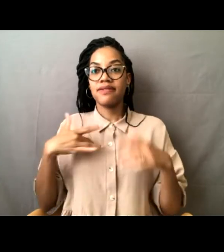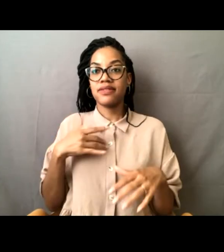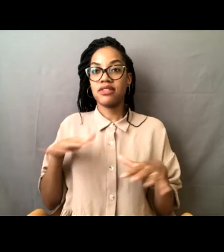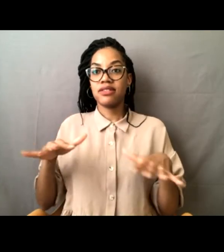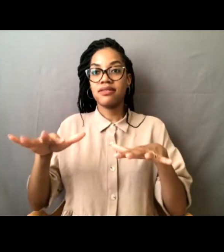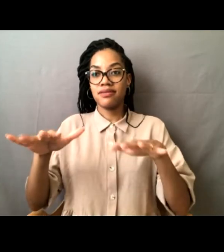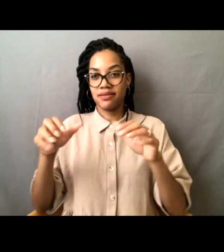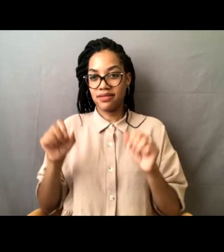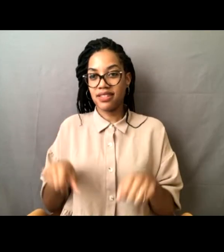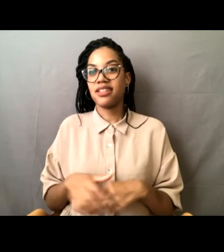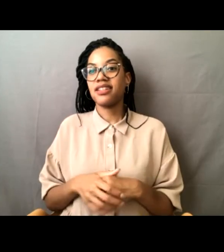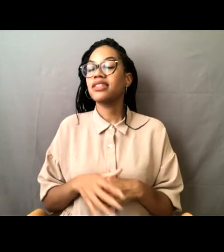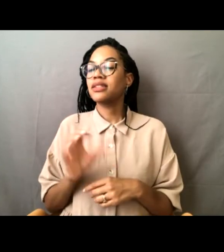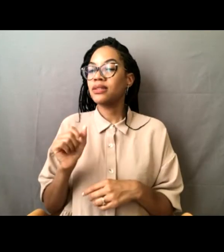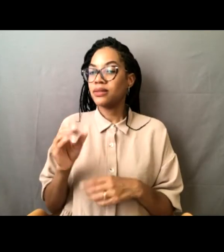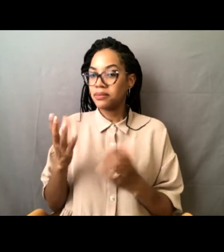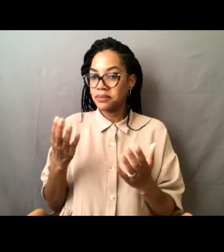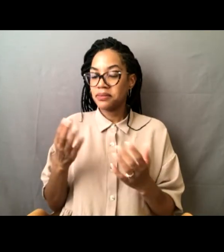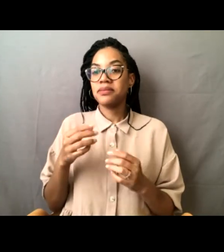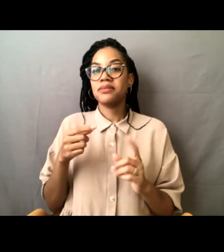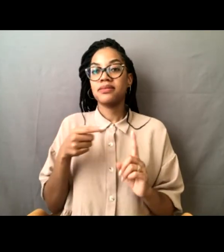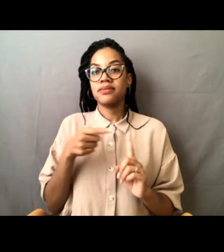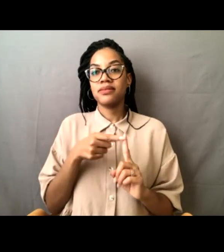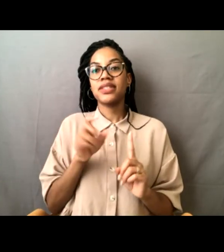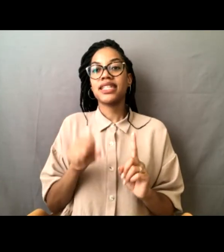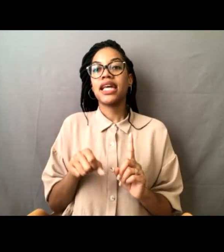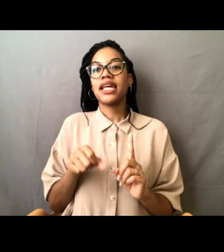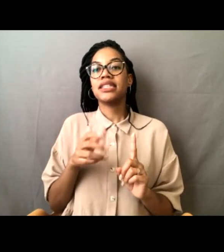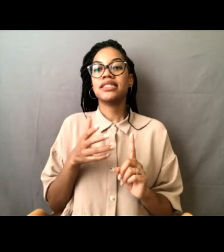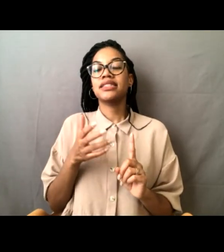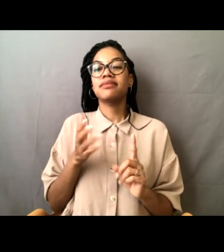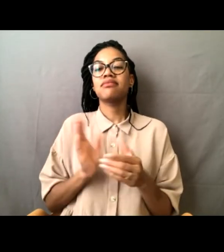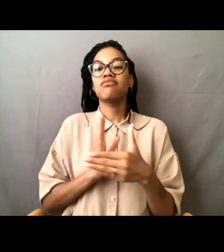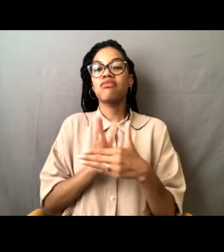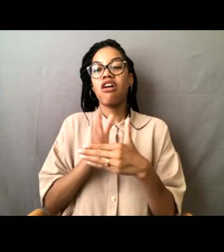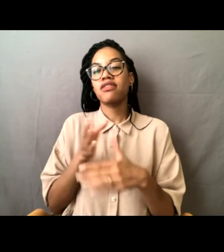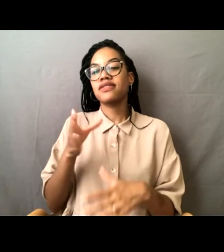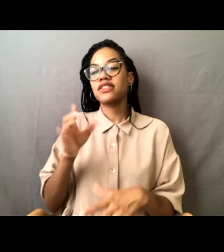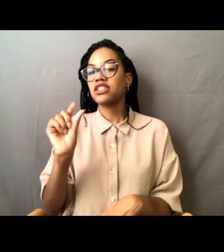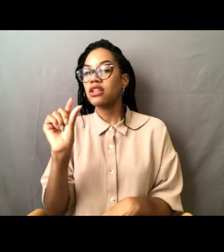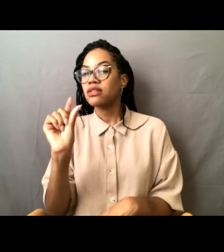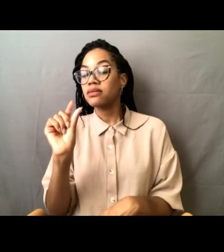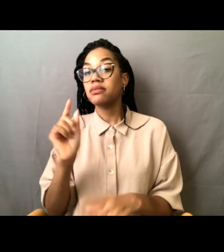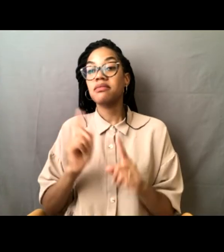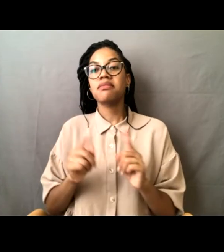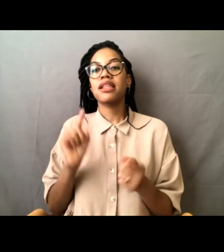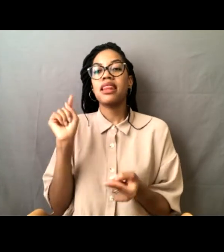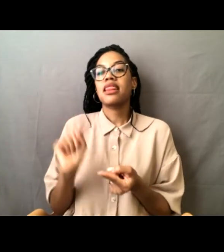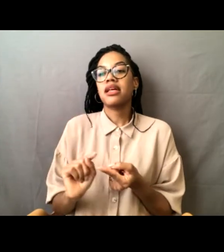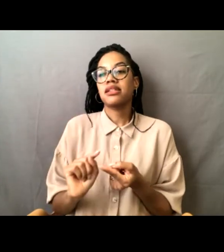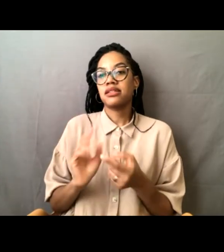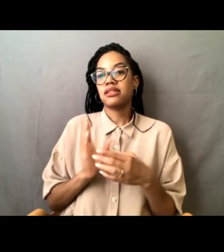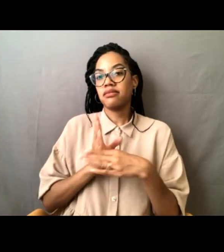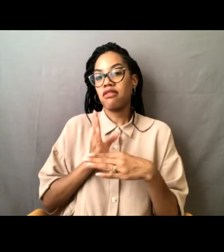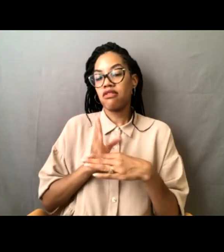and so it is able to kind of disrupt fish, but it is a little bit less disruptive than humans.